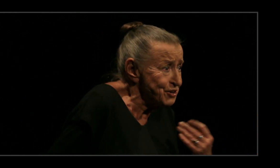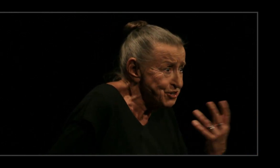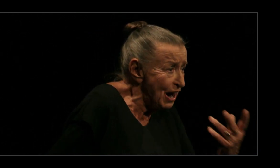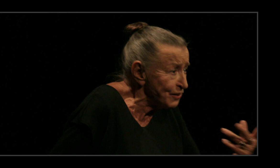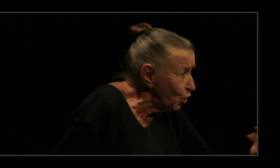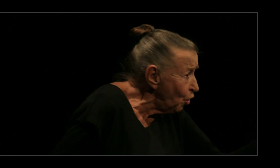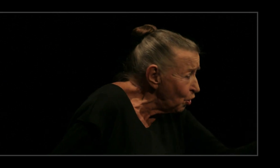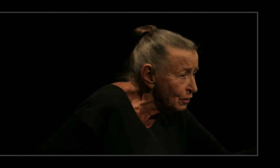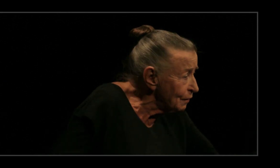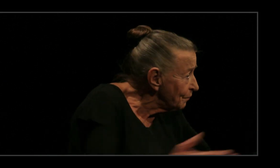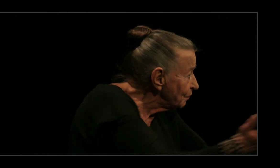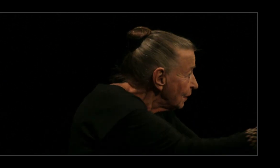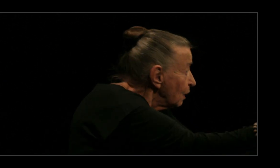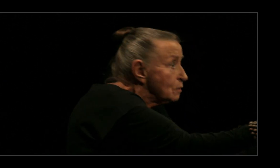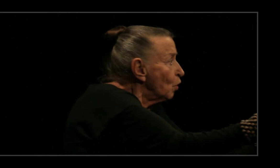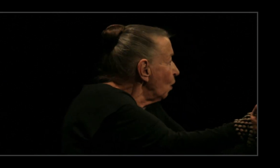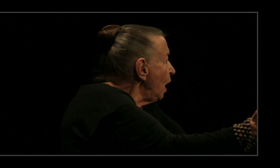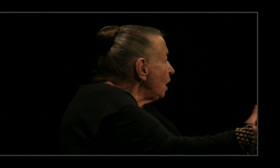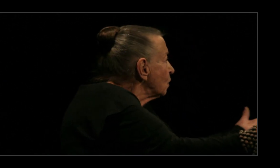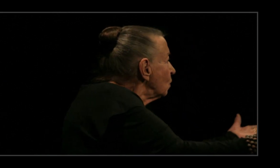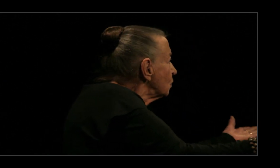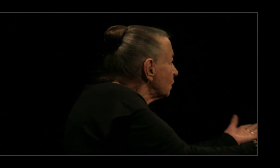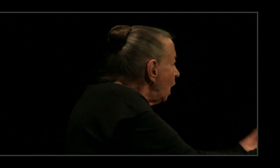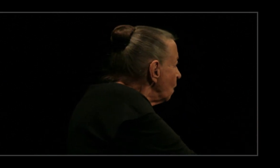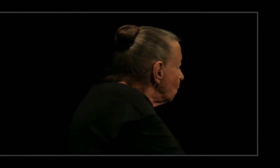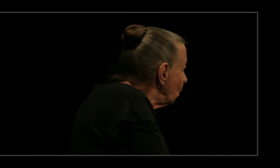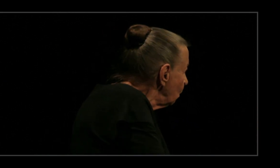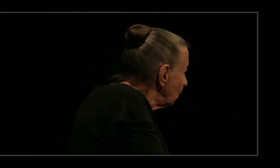though echoes alone rebounded.